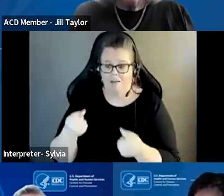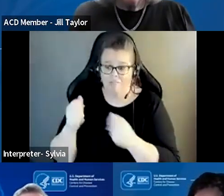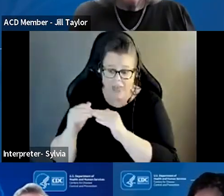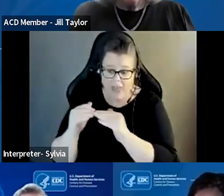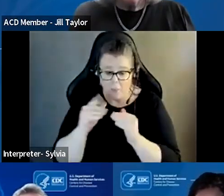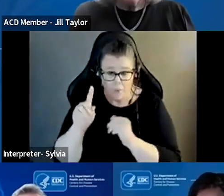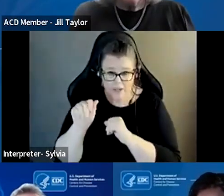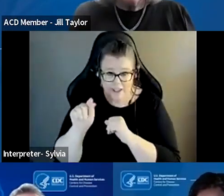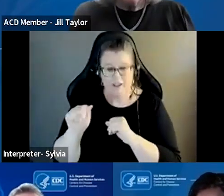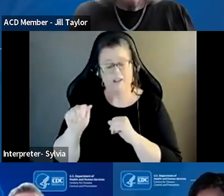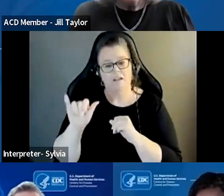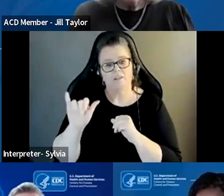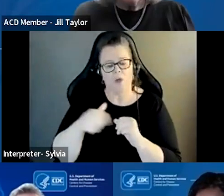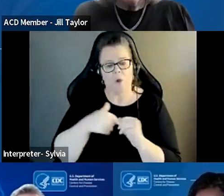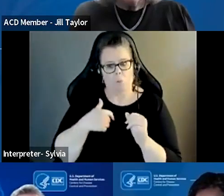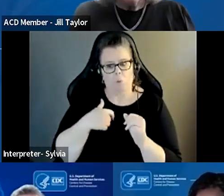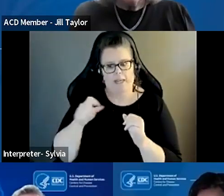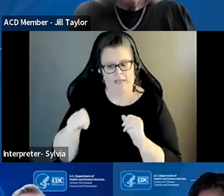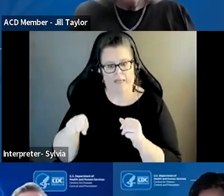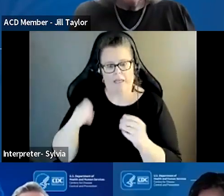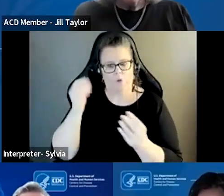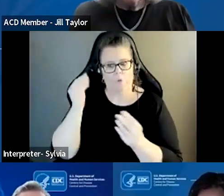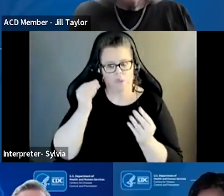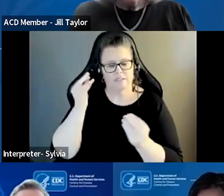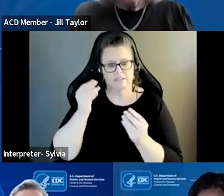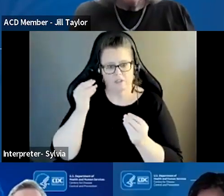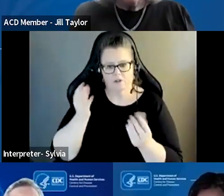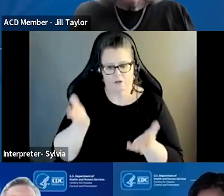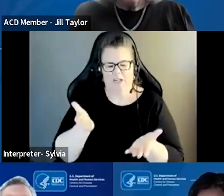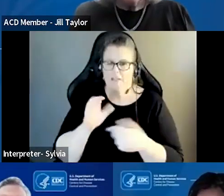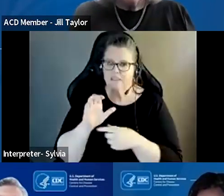And I think we here at CDC have been considering those as a part